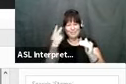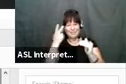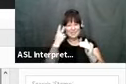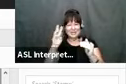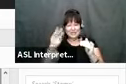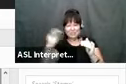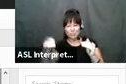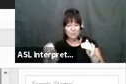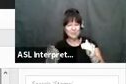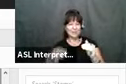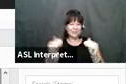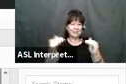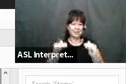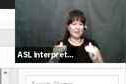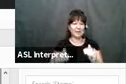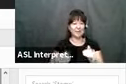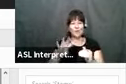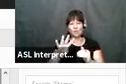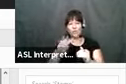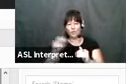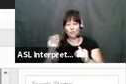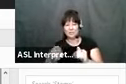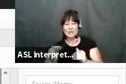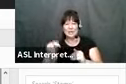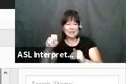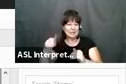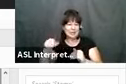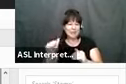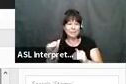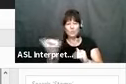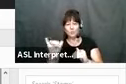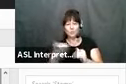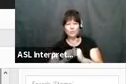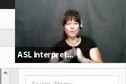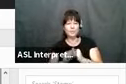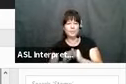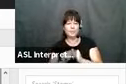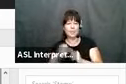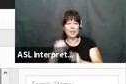closer to four, as is Napa, Santa Clara at three point five, San